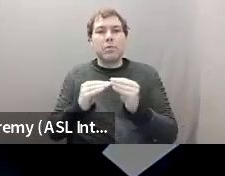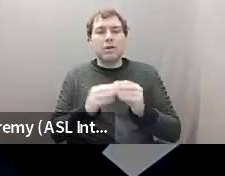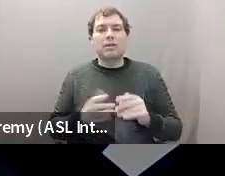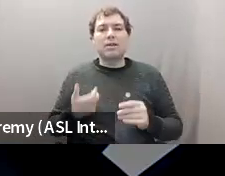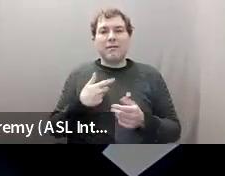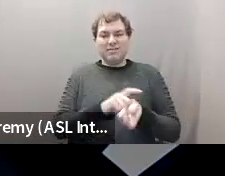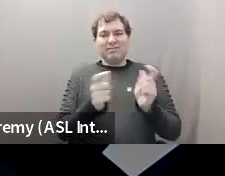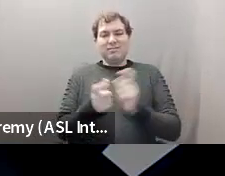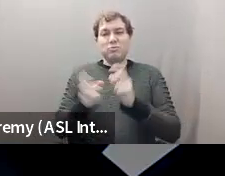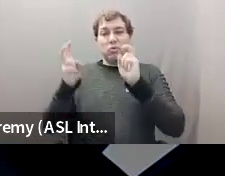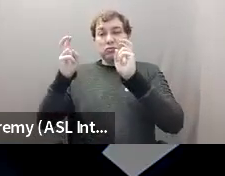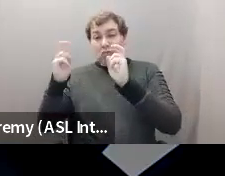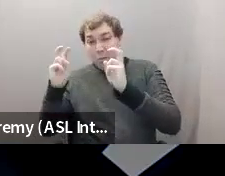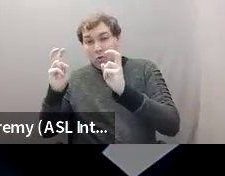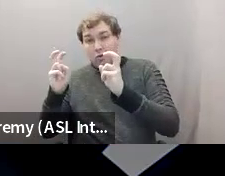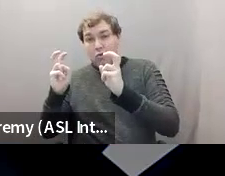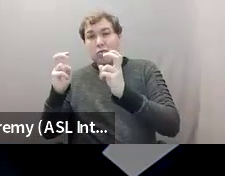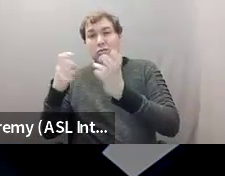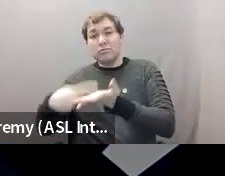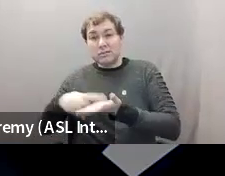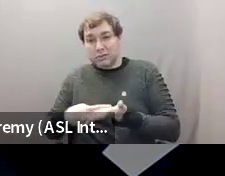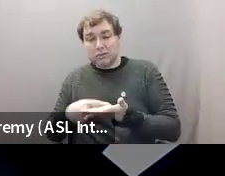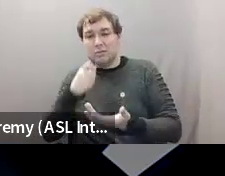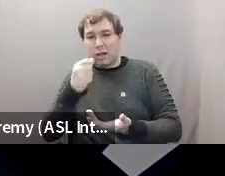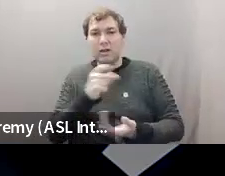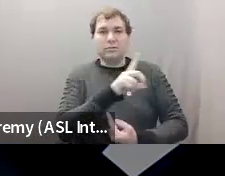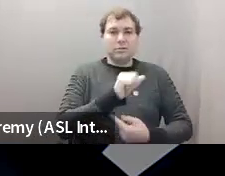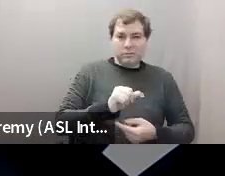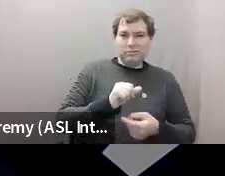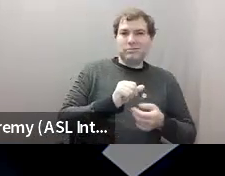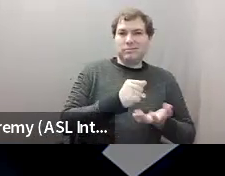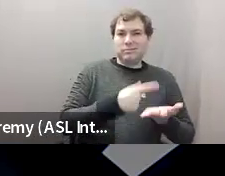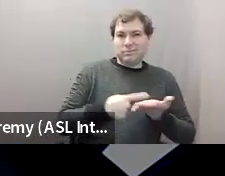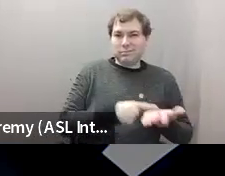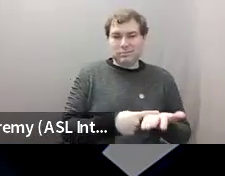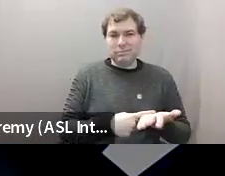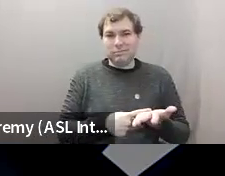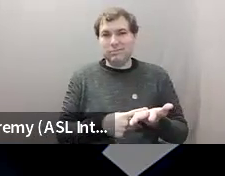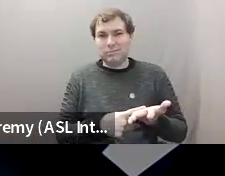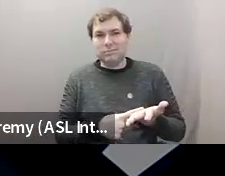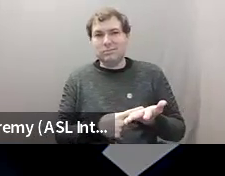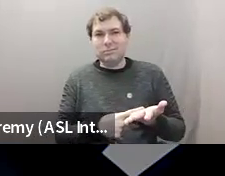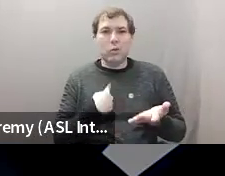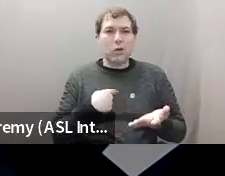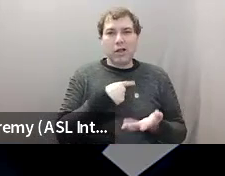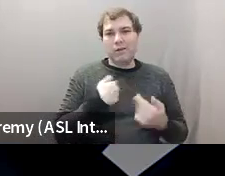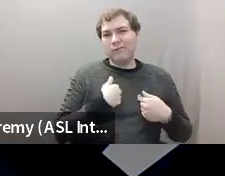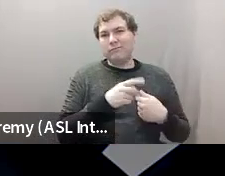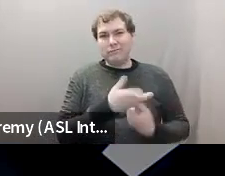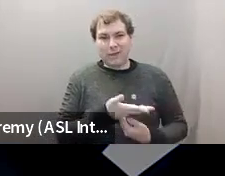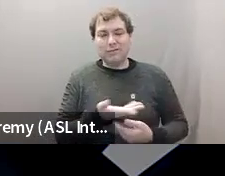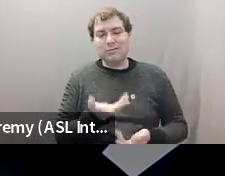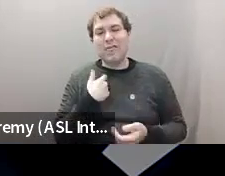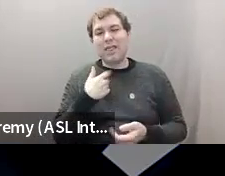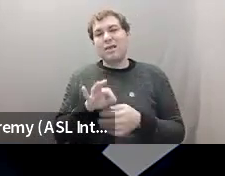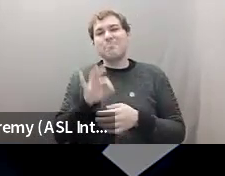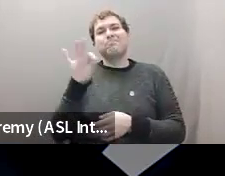Tracee Garner: Because people are interested in certain topics and need support around that more so than that we all just have disabilities. So that's the only thing I wanted to offer, but